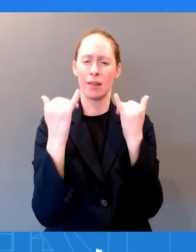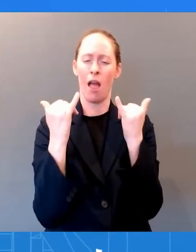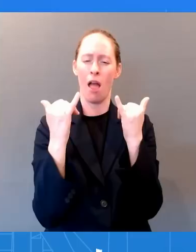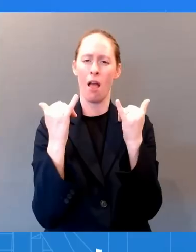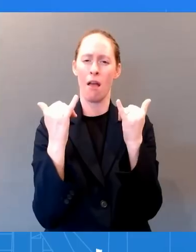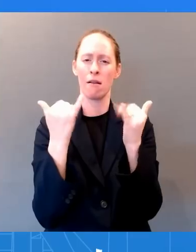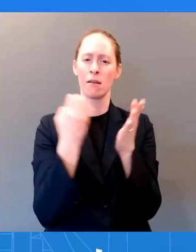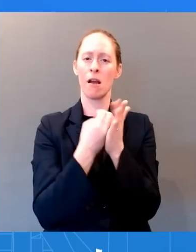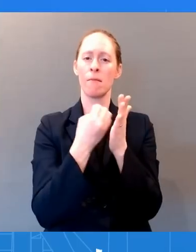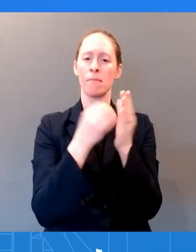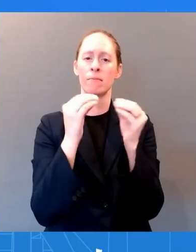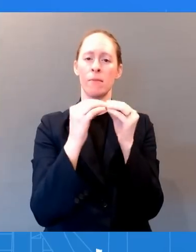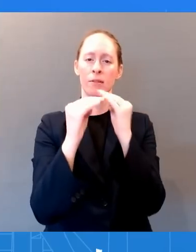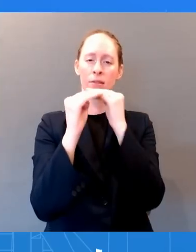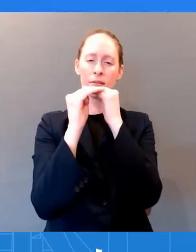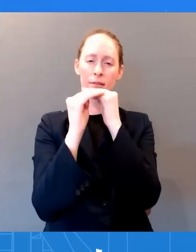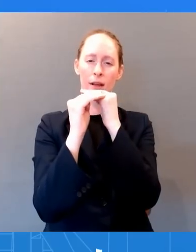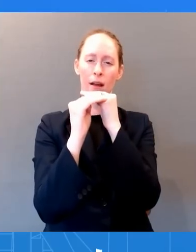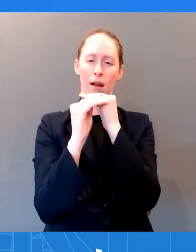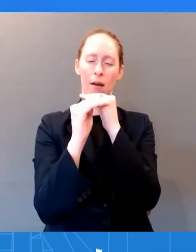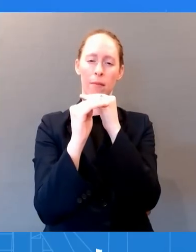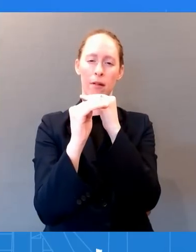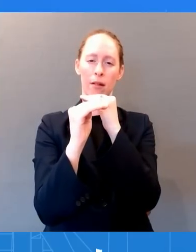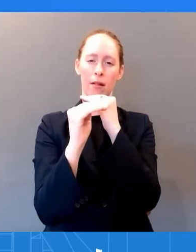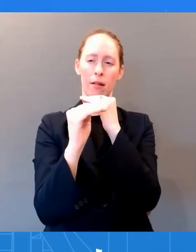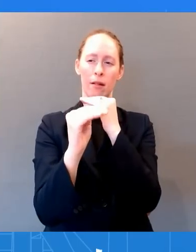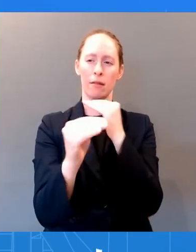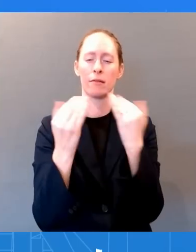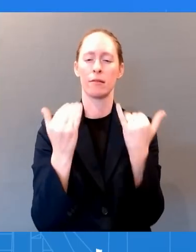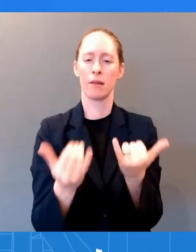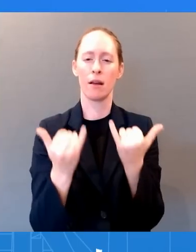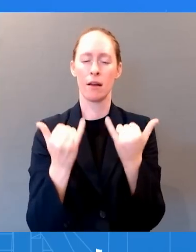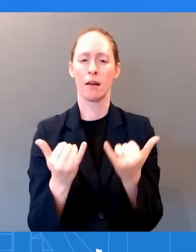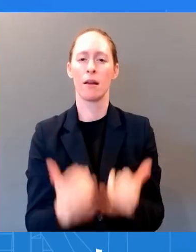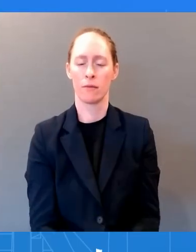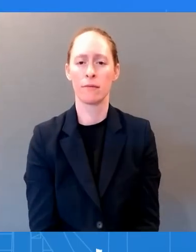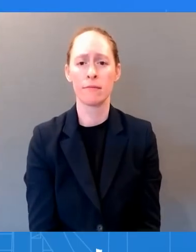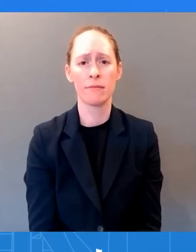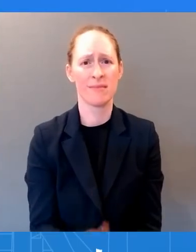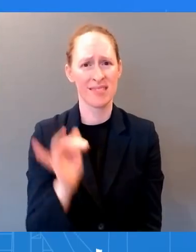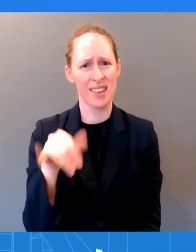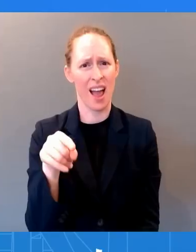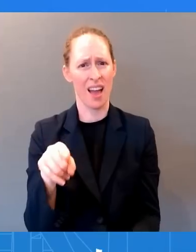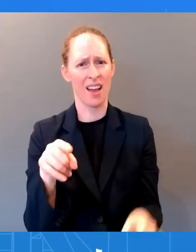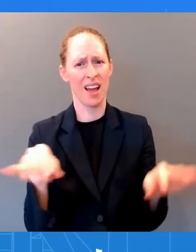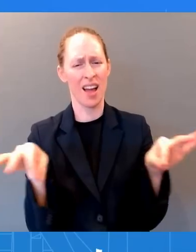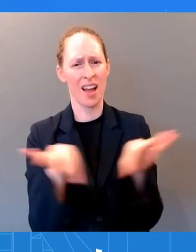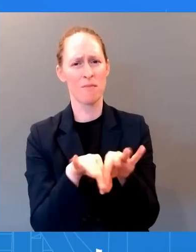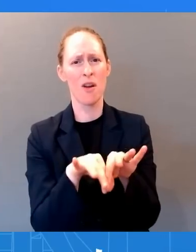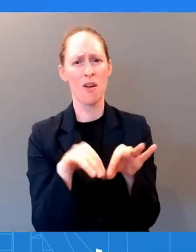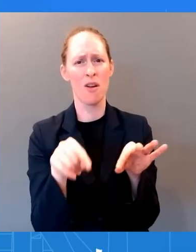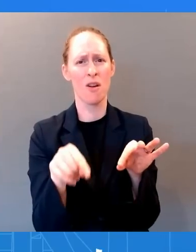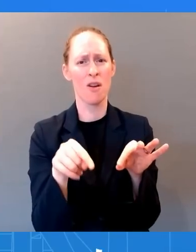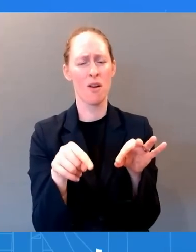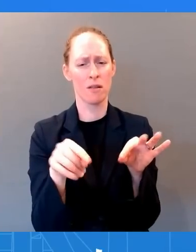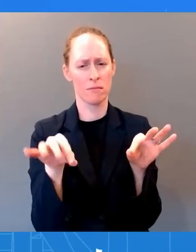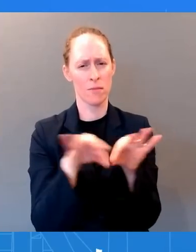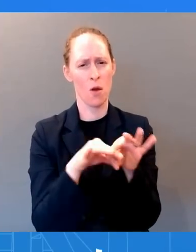And that is important. We see that as an important -- as an important next step. And so -- and we've talked about how we're --